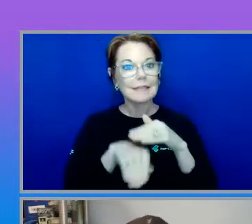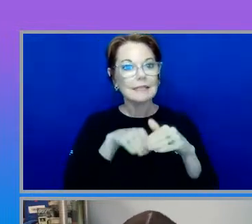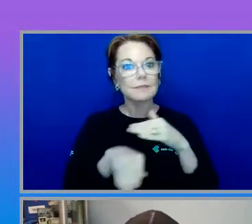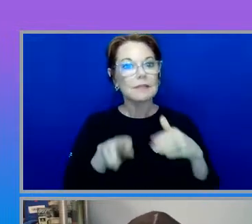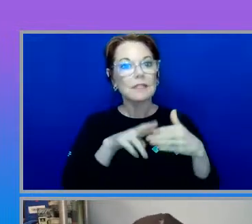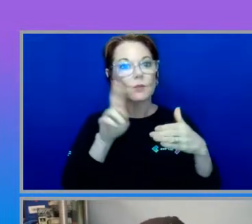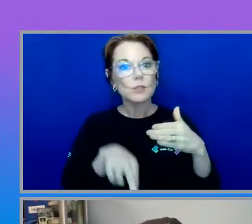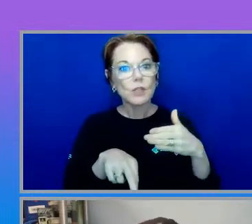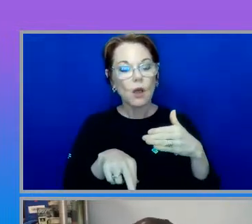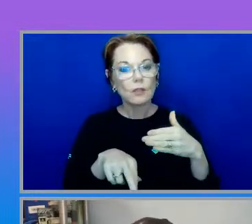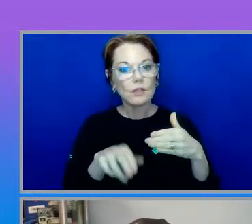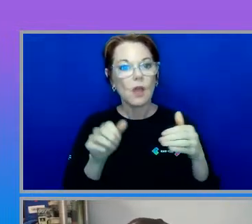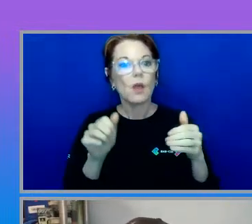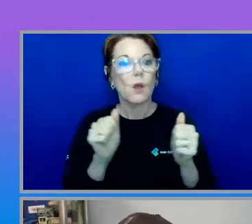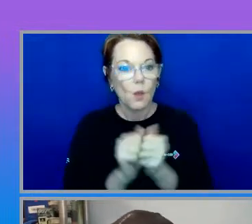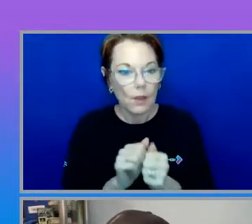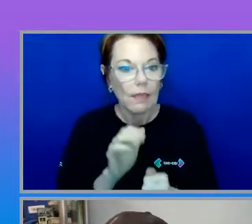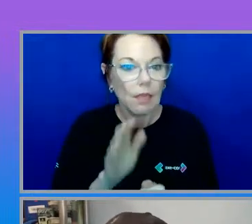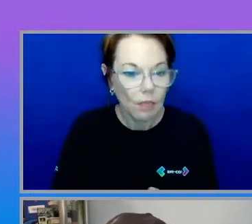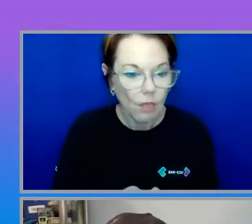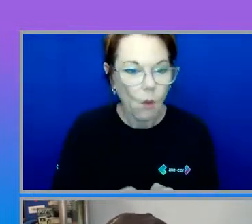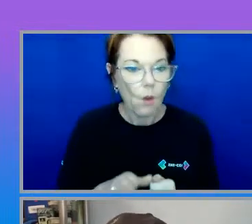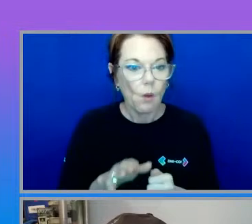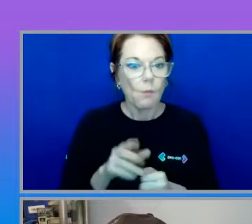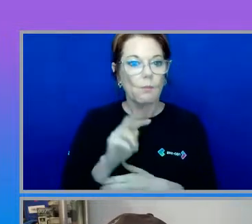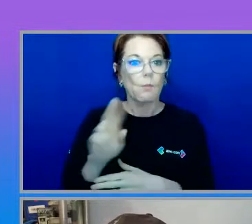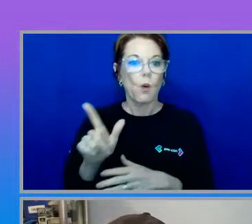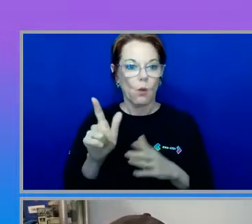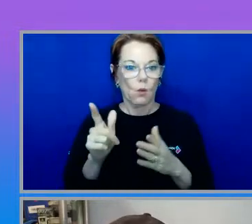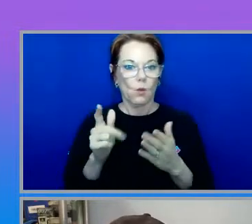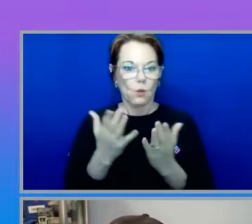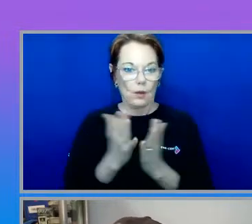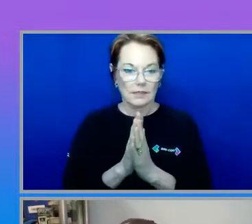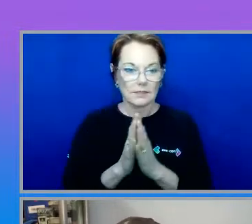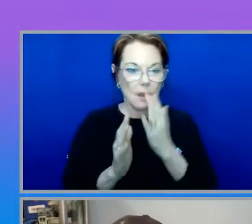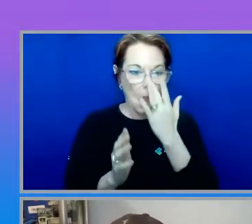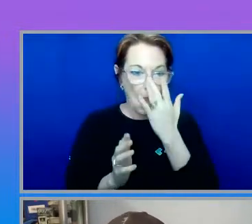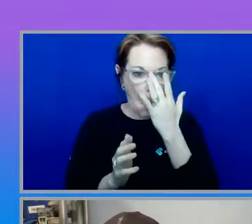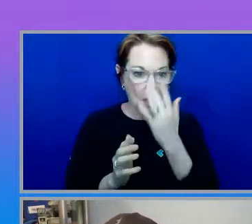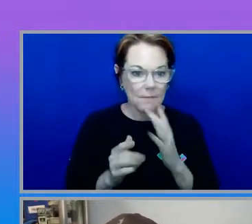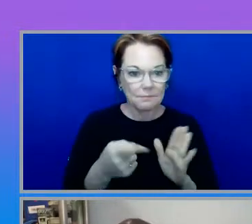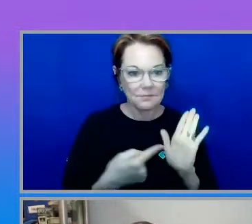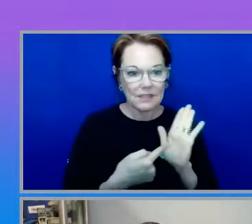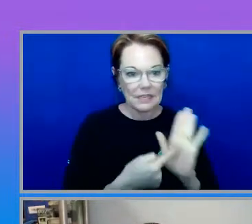your pull request. So here's an